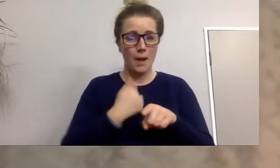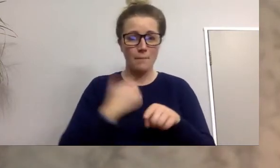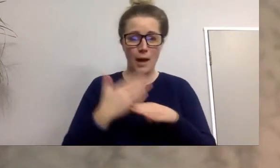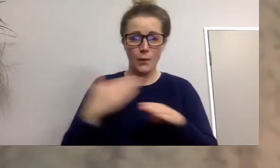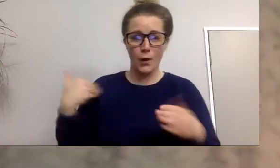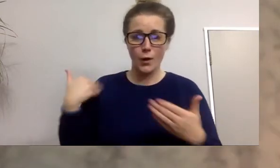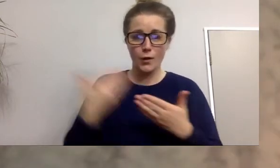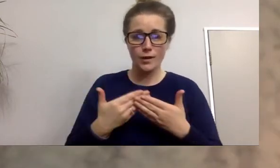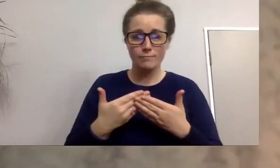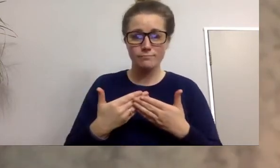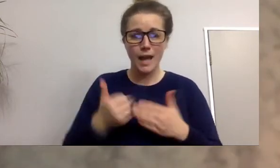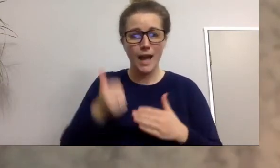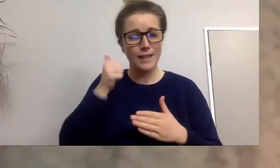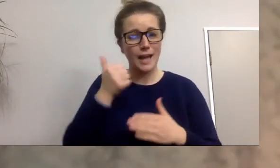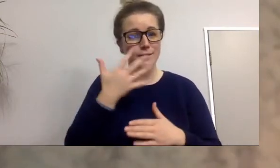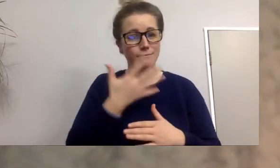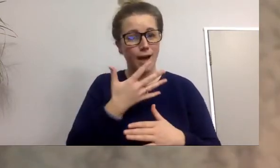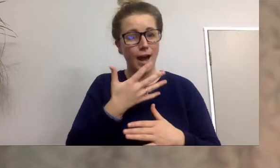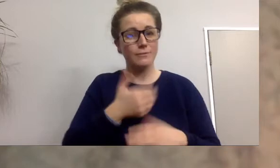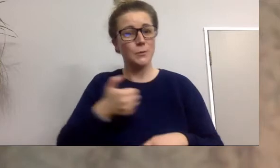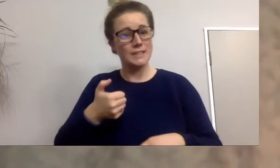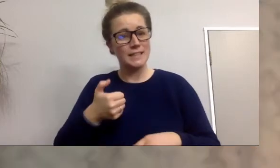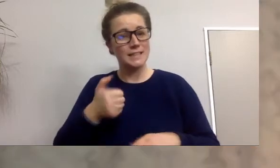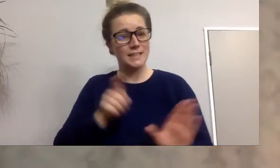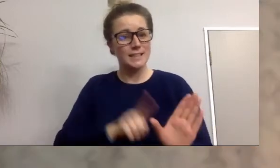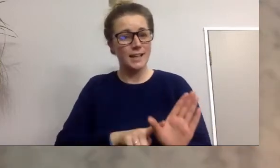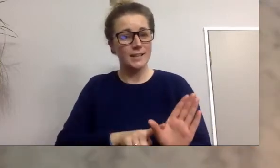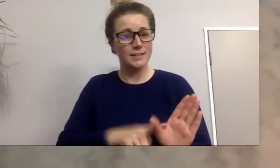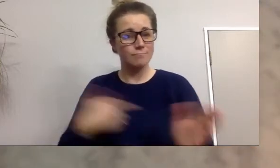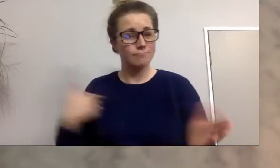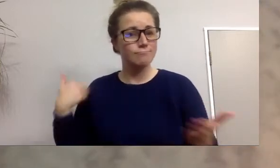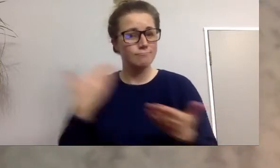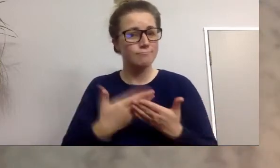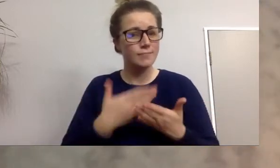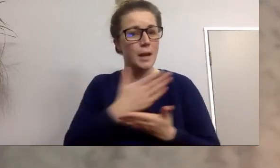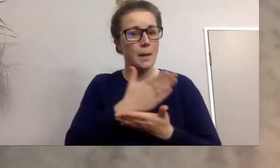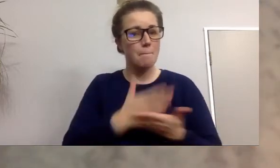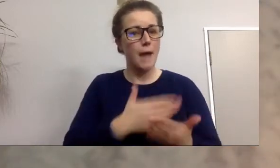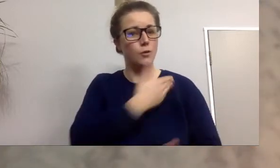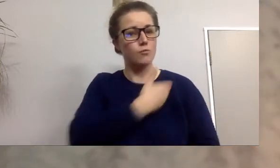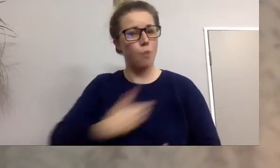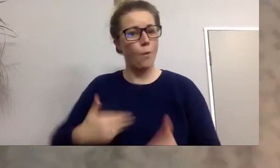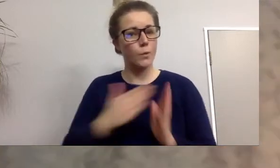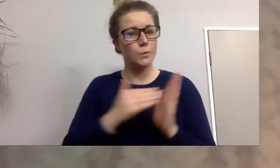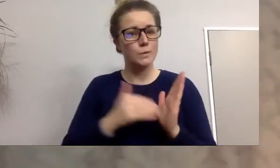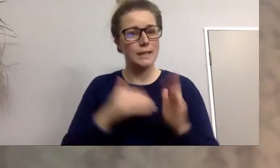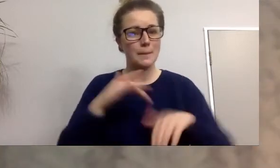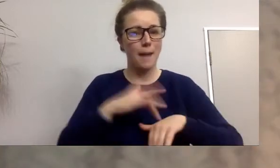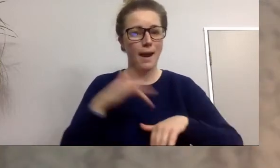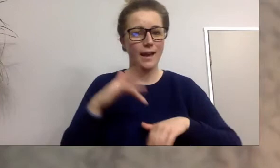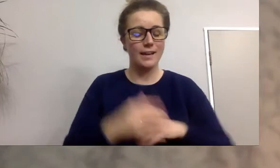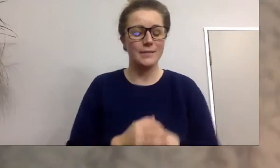the last five six years as part of the Royal New Zealand Ballet. It's been quite a